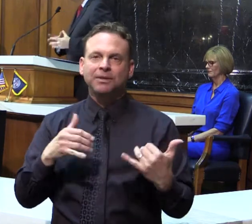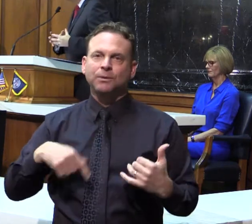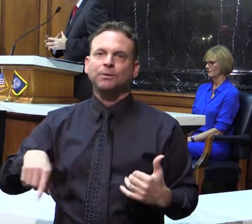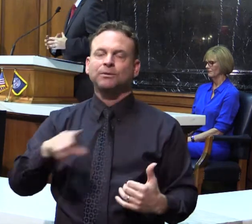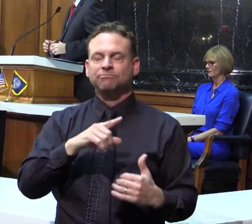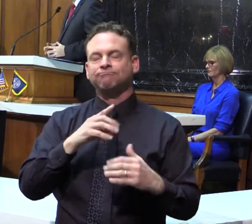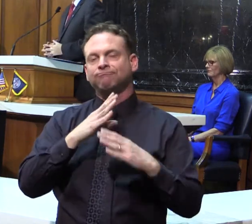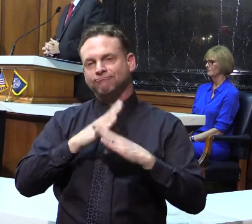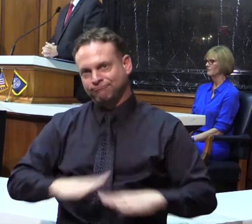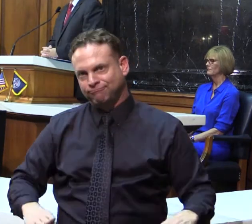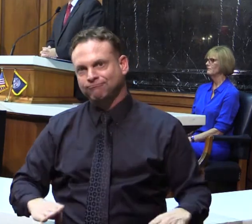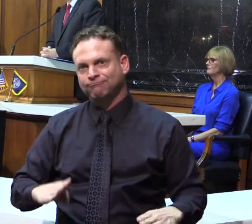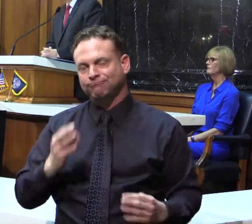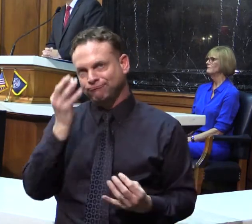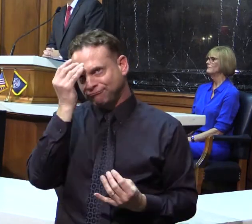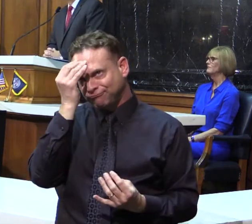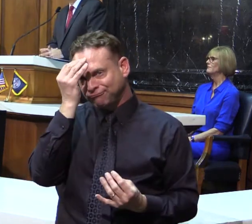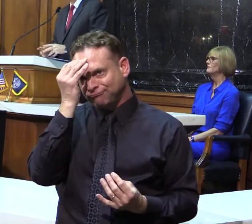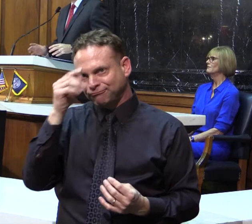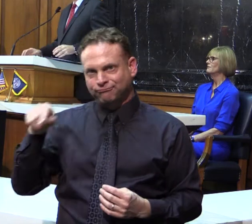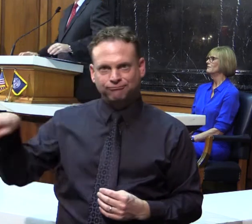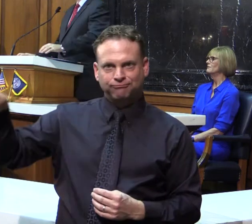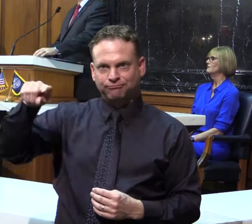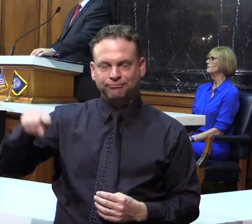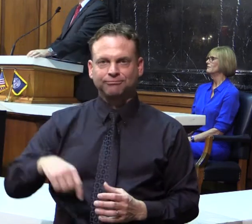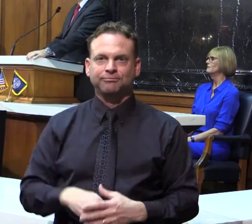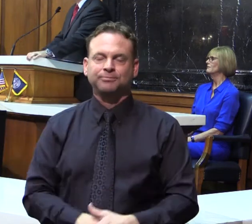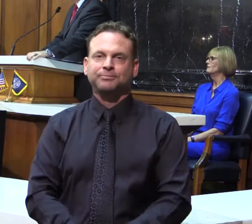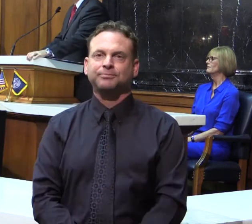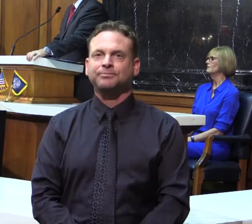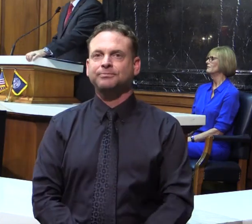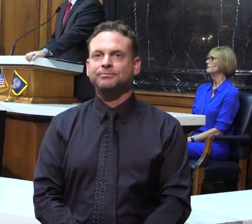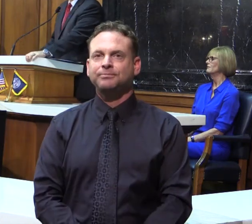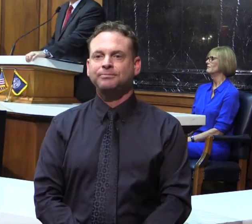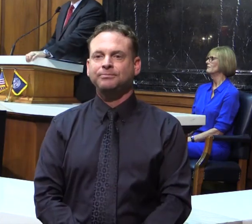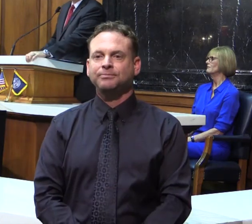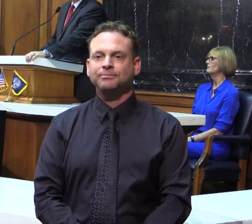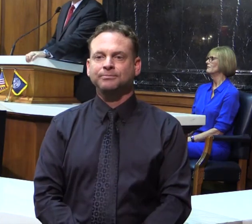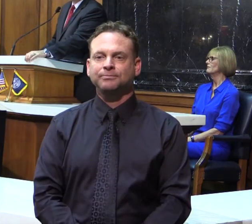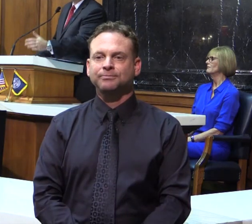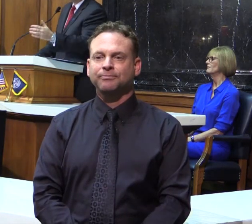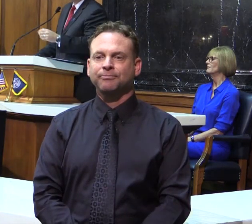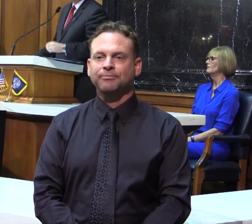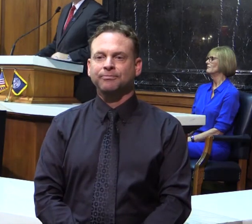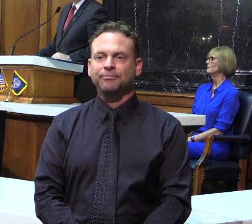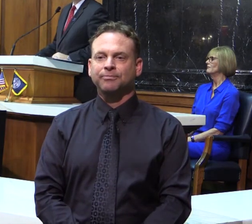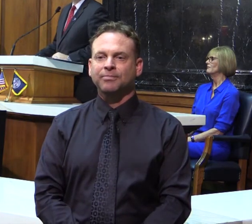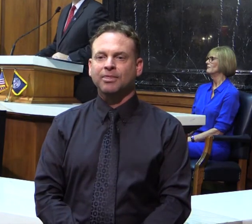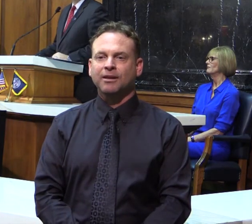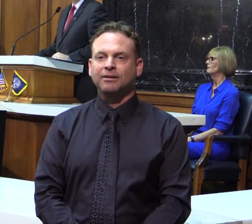As we salute our heroes, it’s easy to overlook ... that Americans are divided on many issues